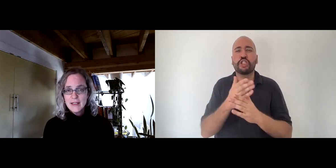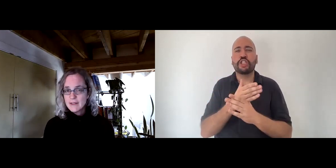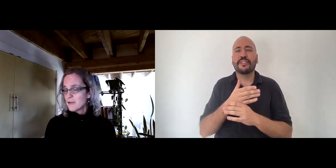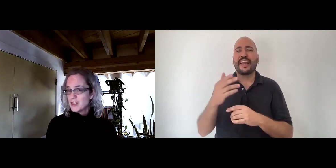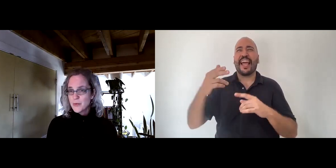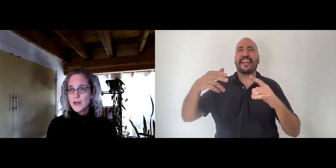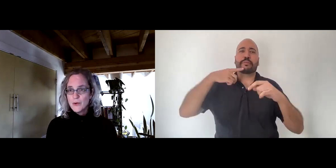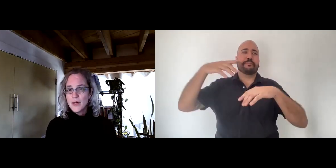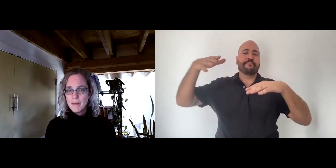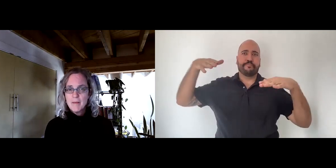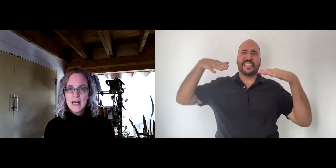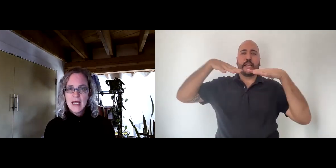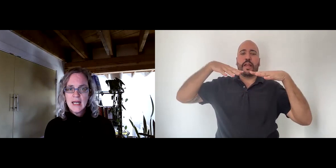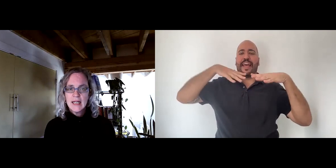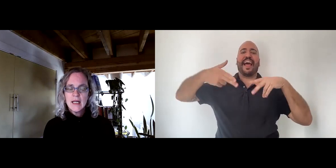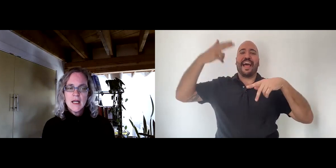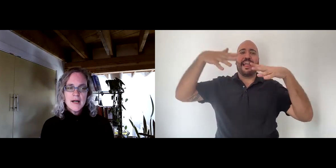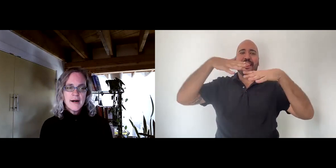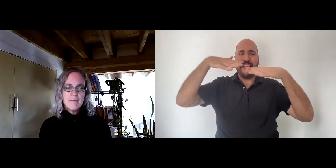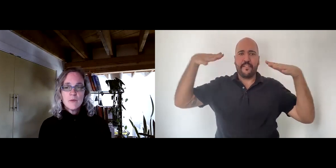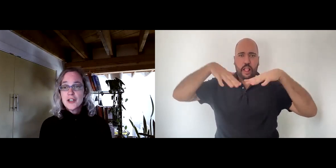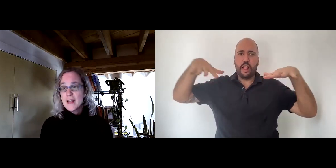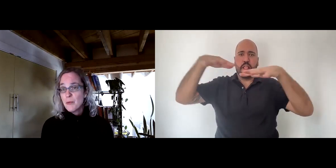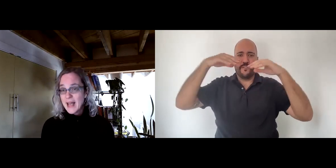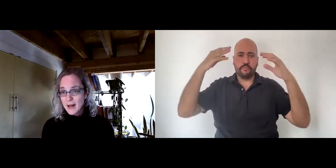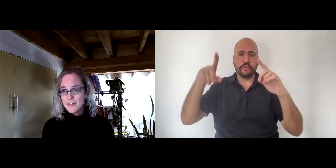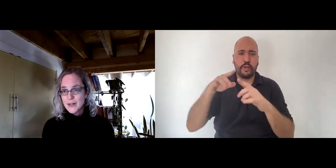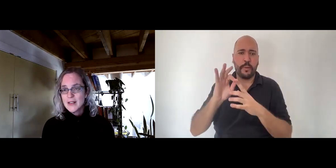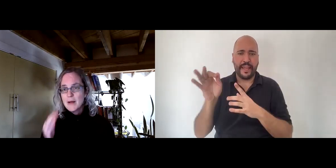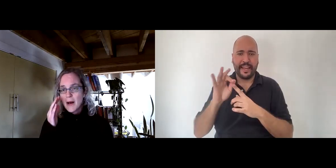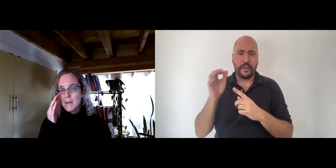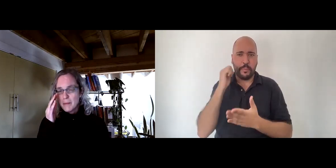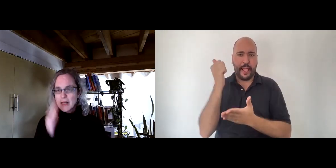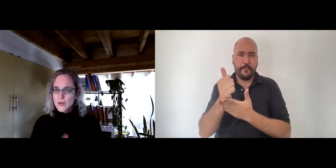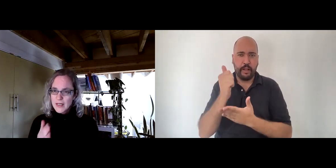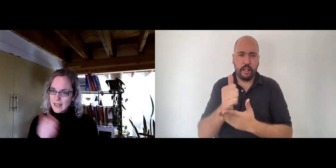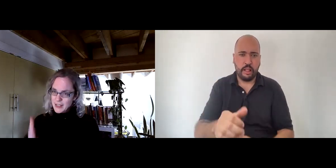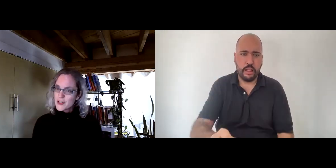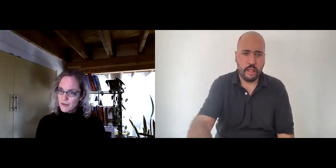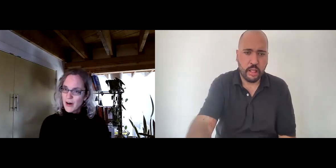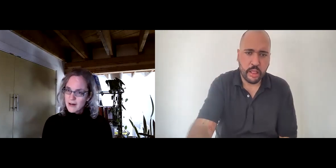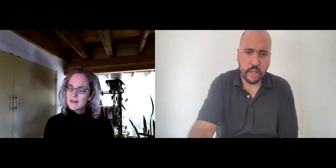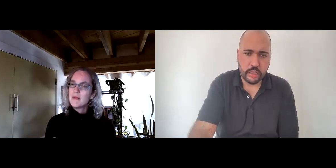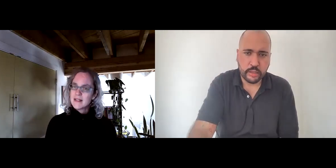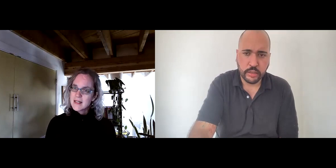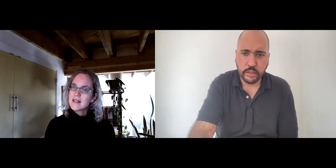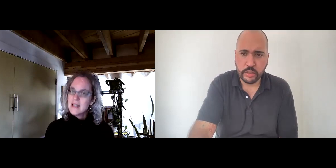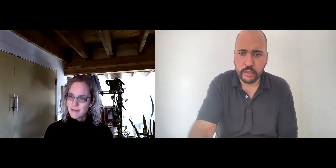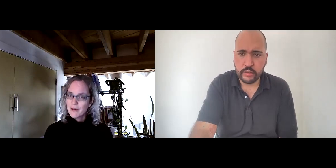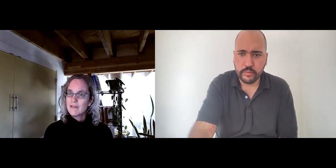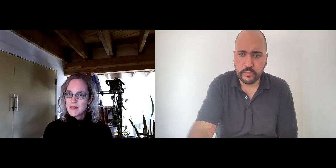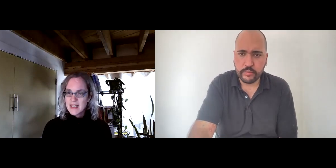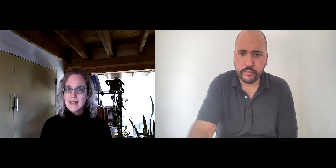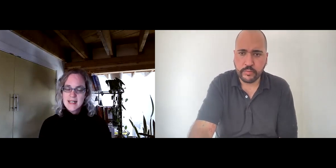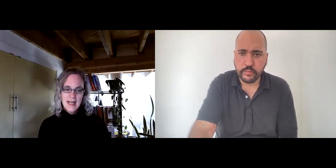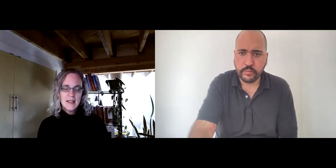But it's only gonna get you so far because it does differ from state to state.